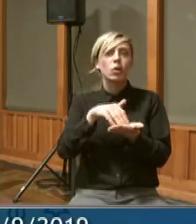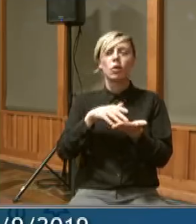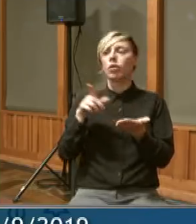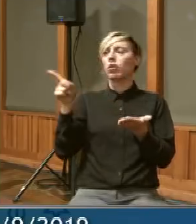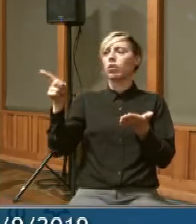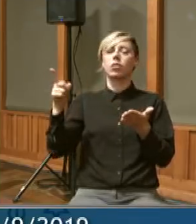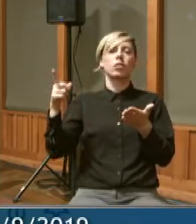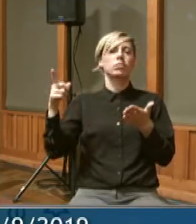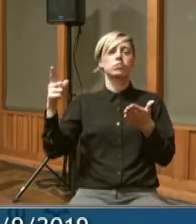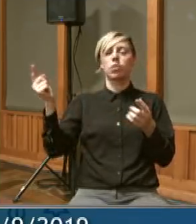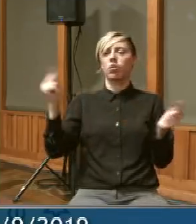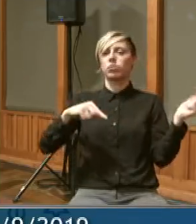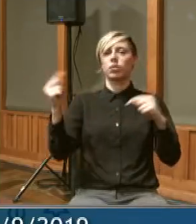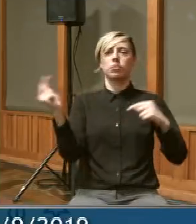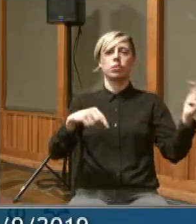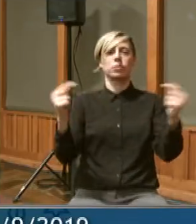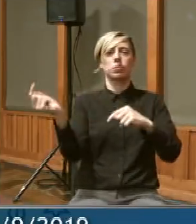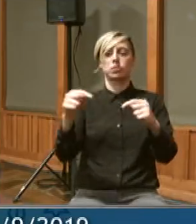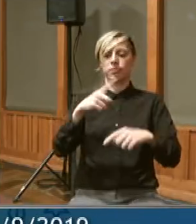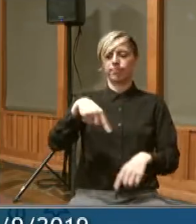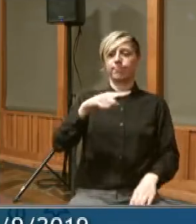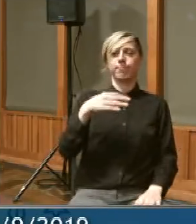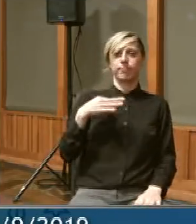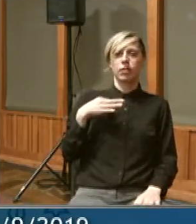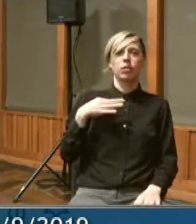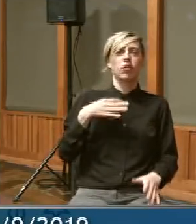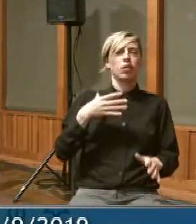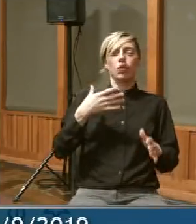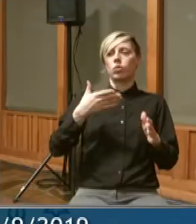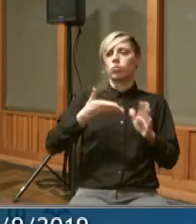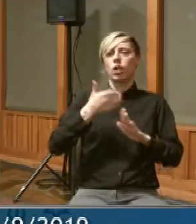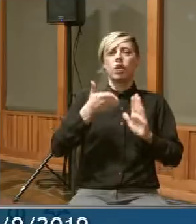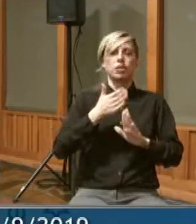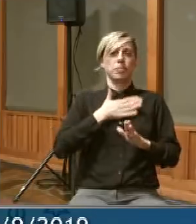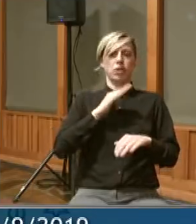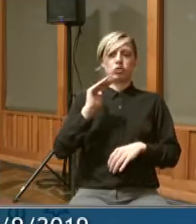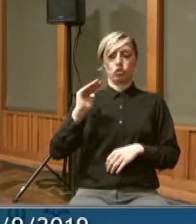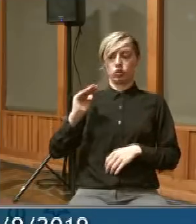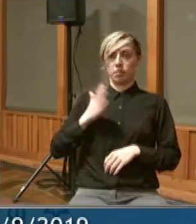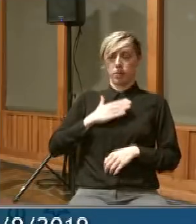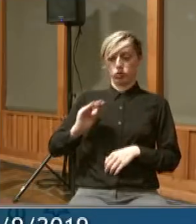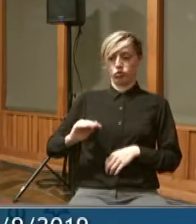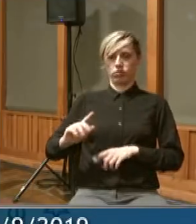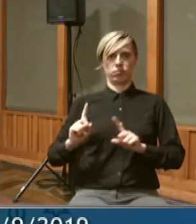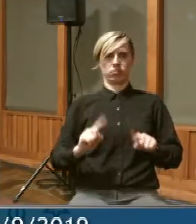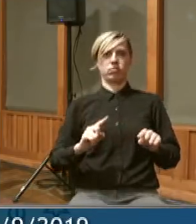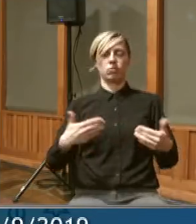THERE DURING THE WINTER WHEN WE OPENED THE TEMPORARY HOMELESS SHELTER THE STAFF WAS INSTRUMENTAL. THEY KNOW ALL OF THE PEOPLE IN OUR COMMUNITY AND THEY ARE THE